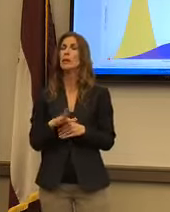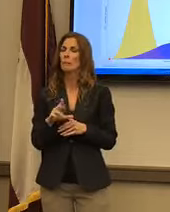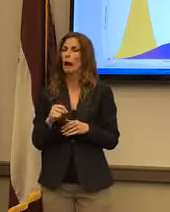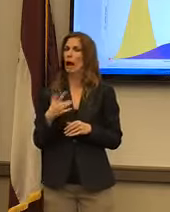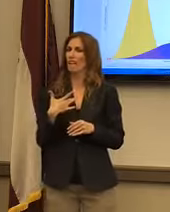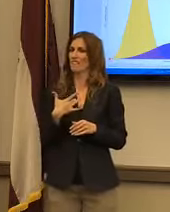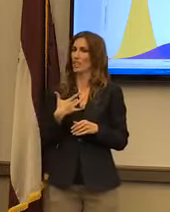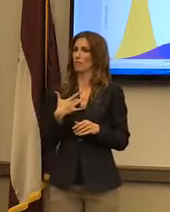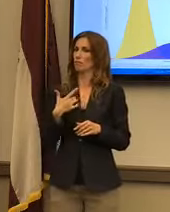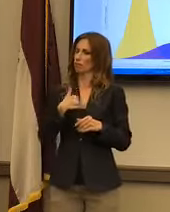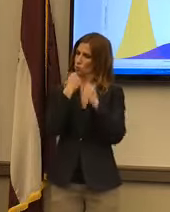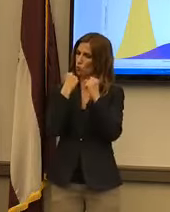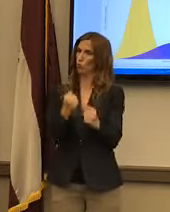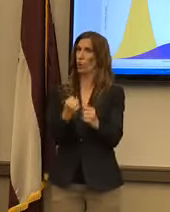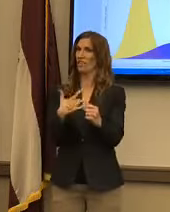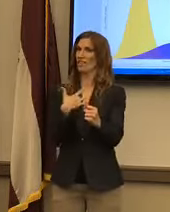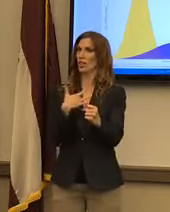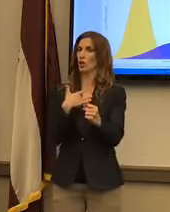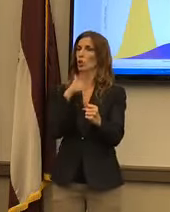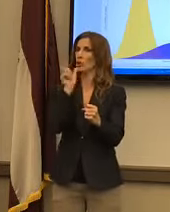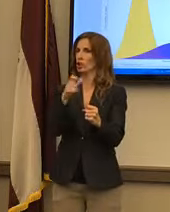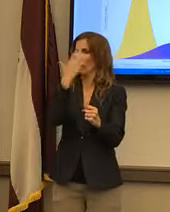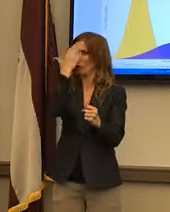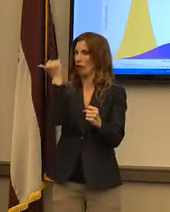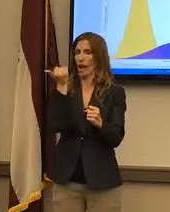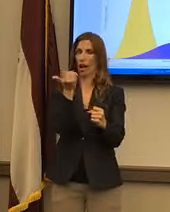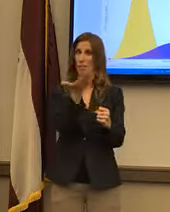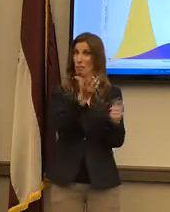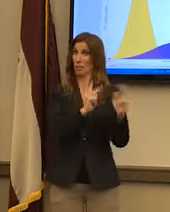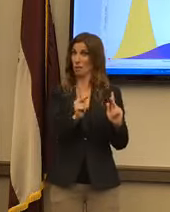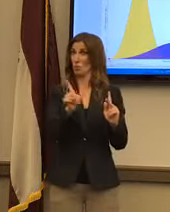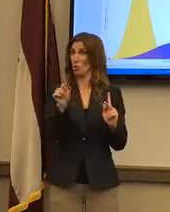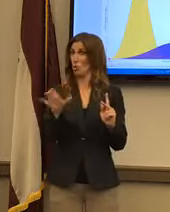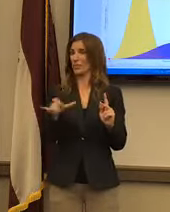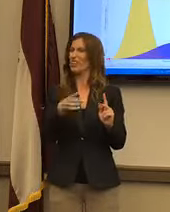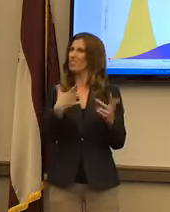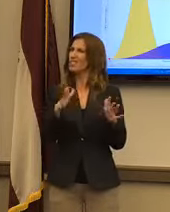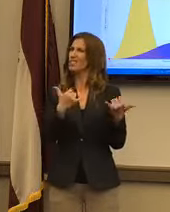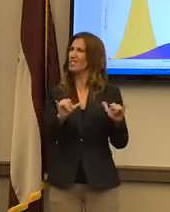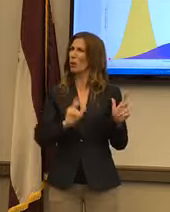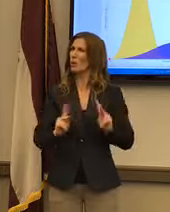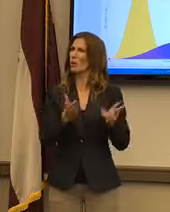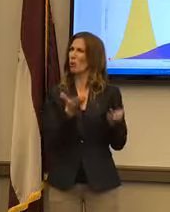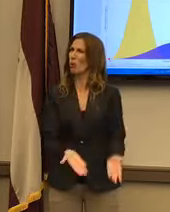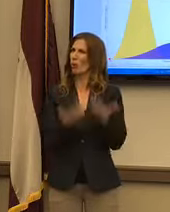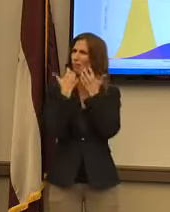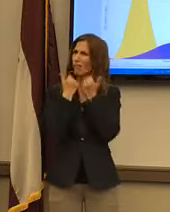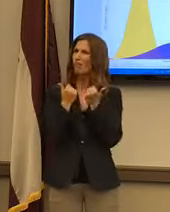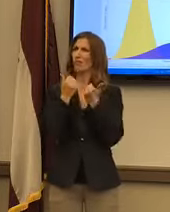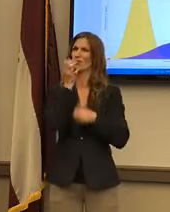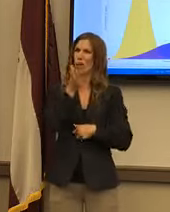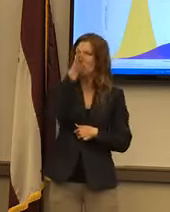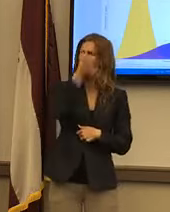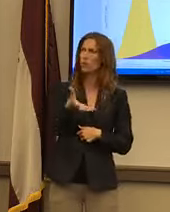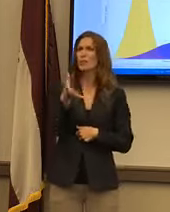strongly that we should not forget that these are human beings in our long-term care facilities grandmothers and parents and aunts and uncles and